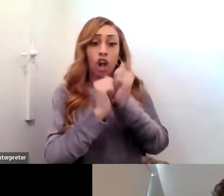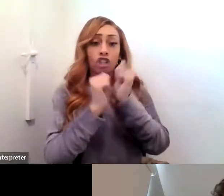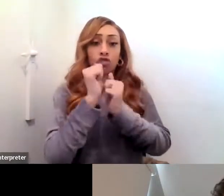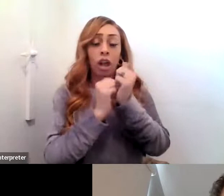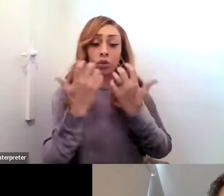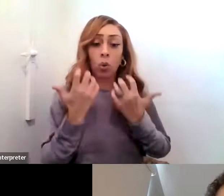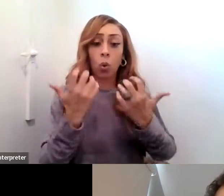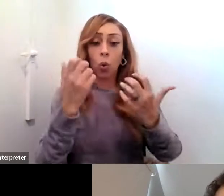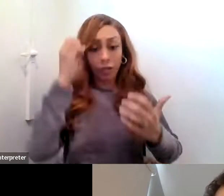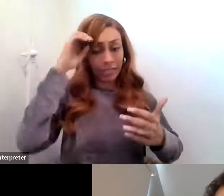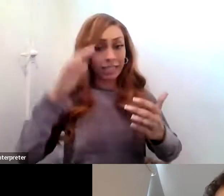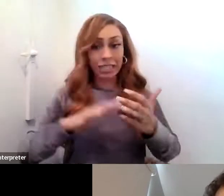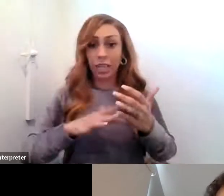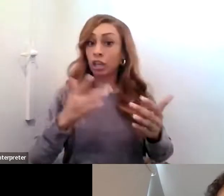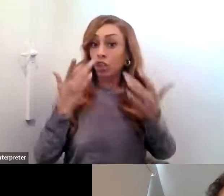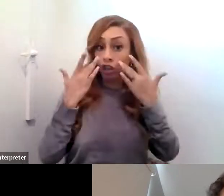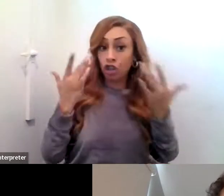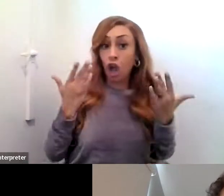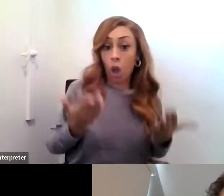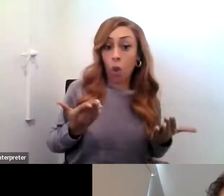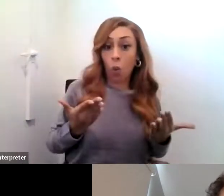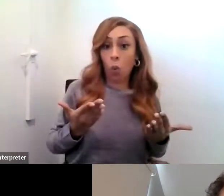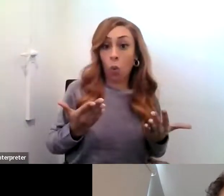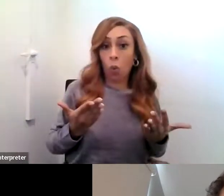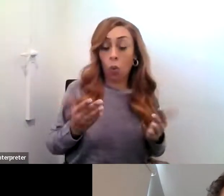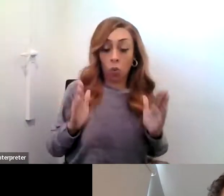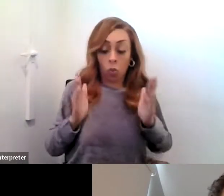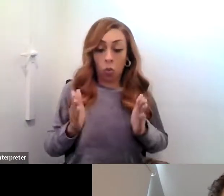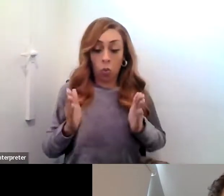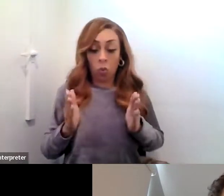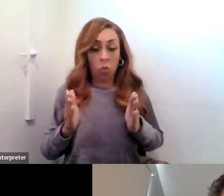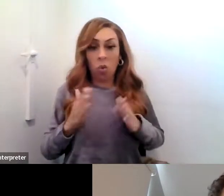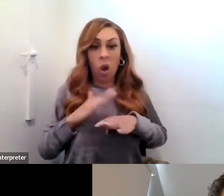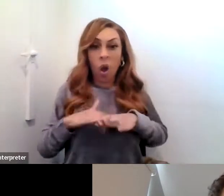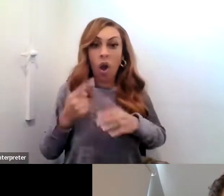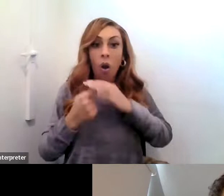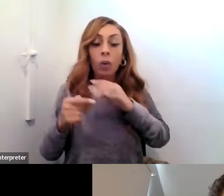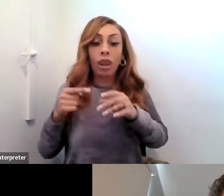The show, in the digital context, is not just the live-stream or whatever you might be doing.